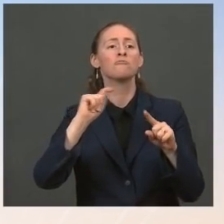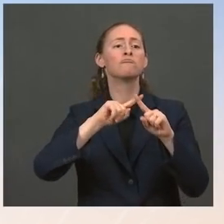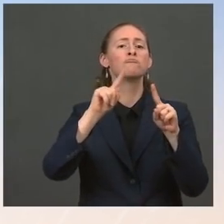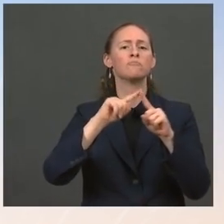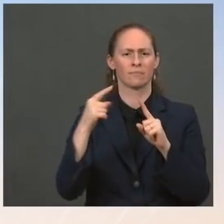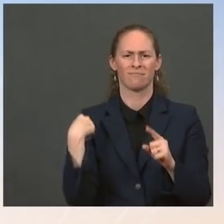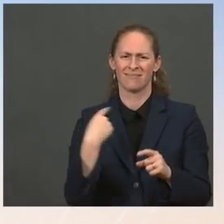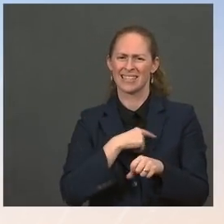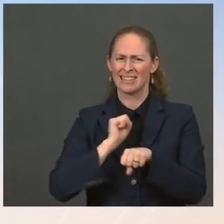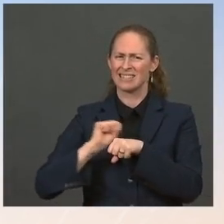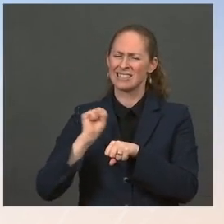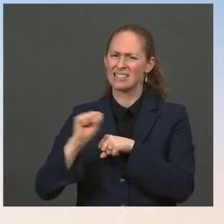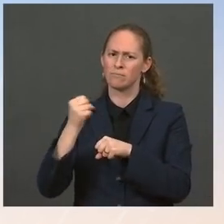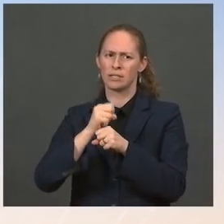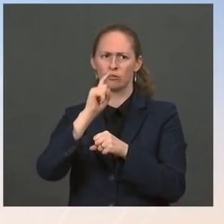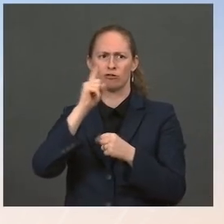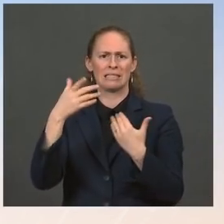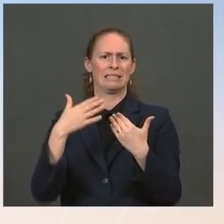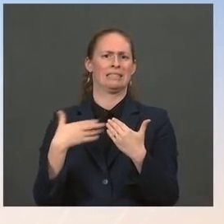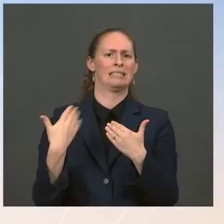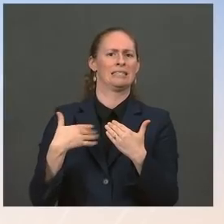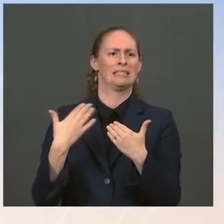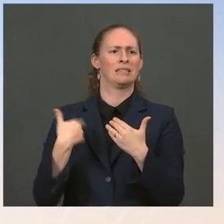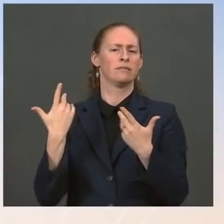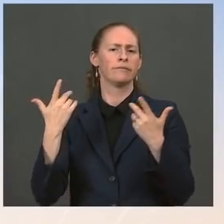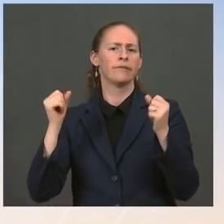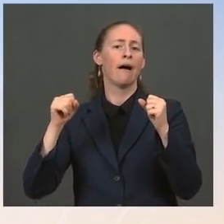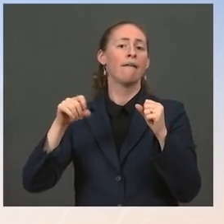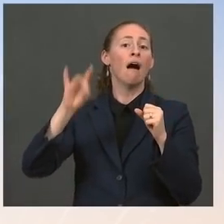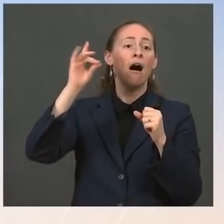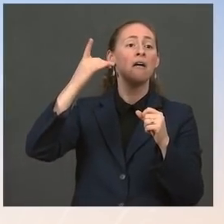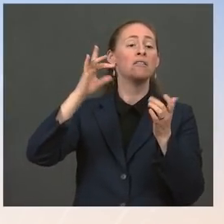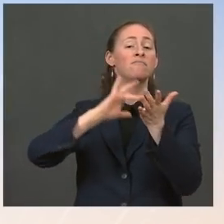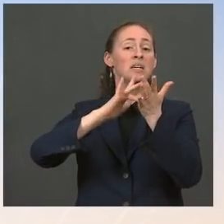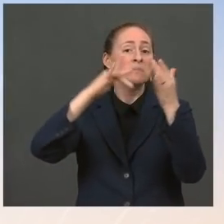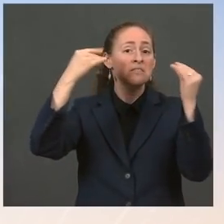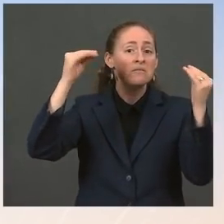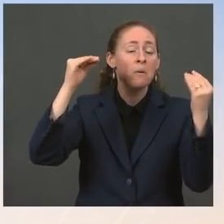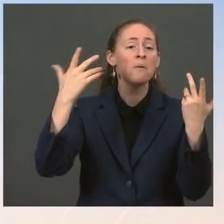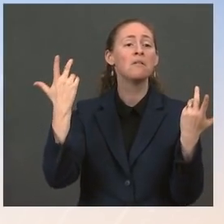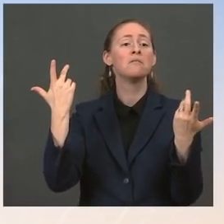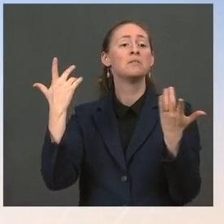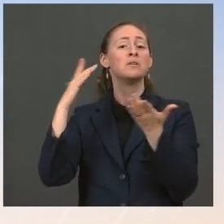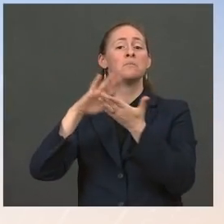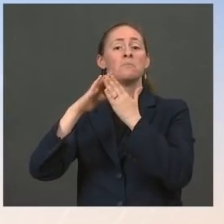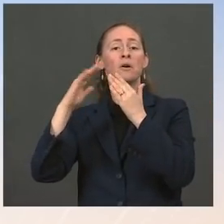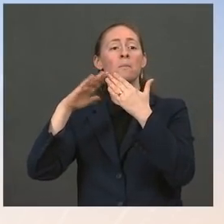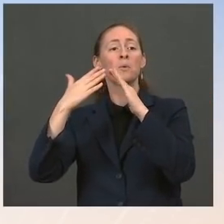and available in pharmacies, in community centers, in schools. So, we're also working to do